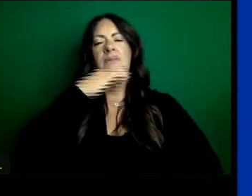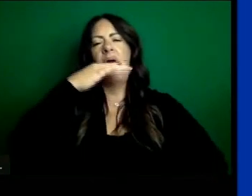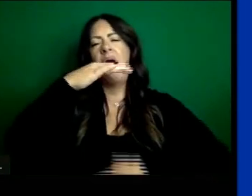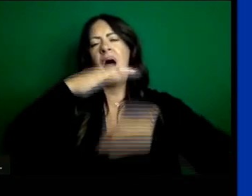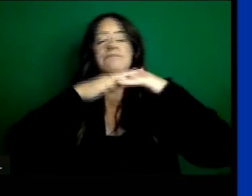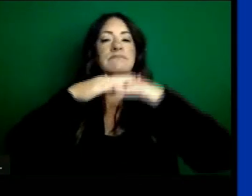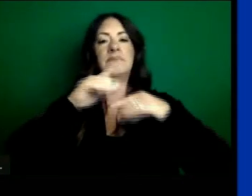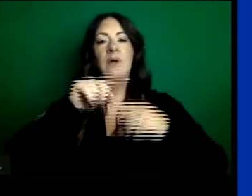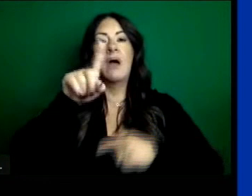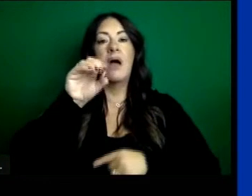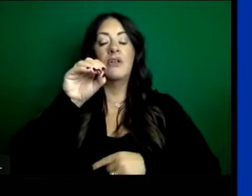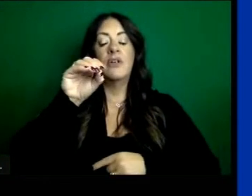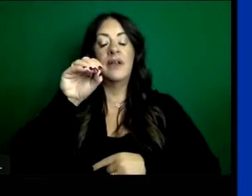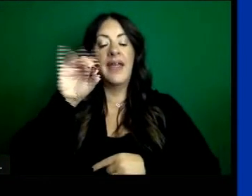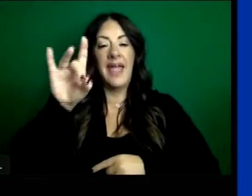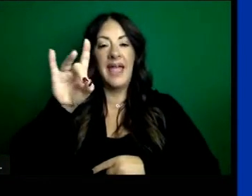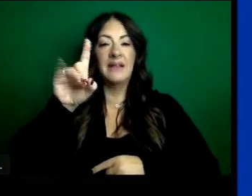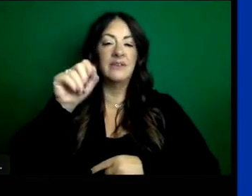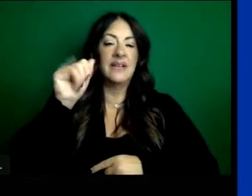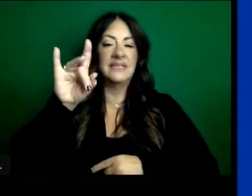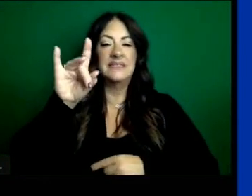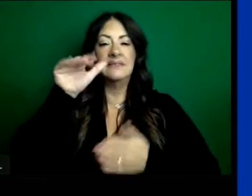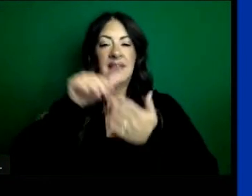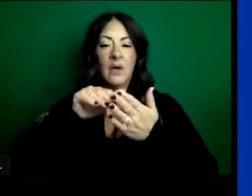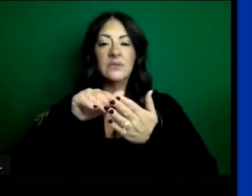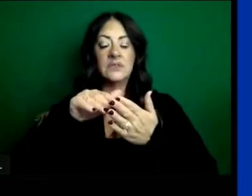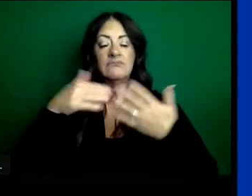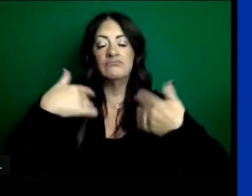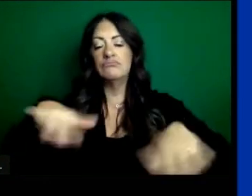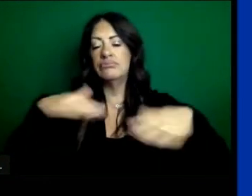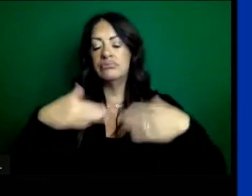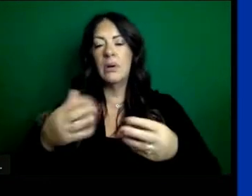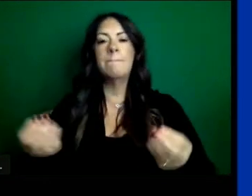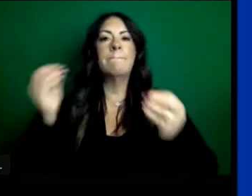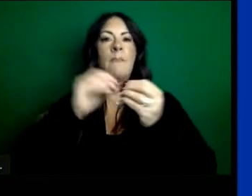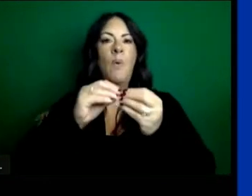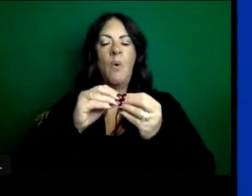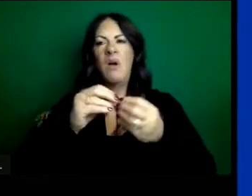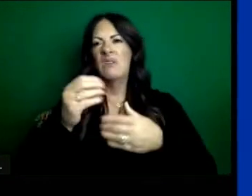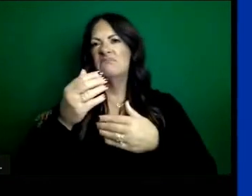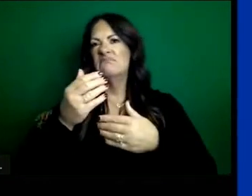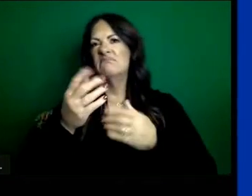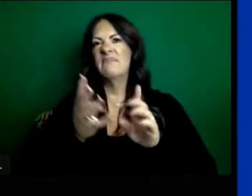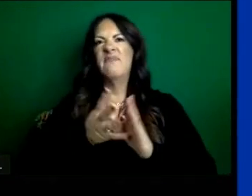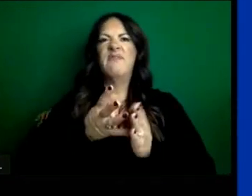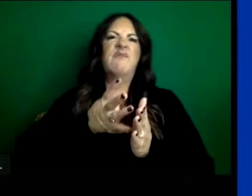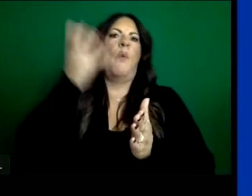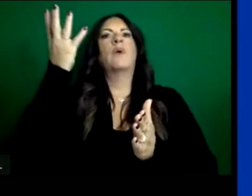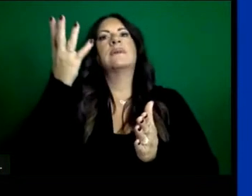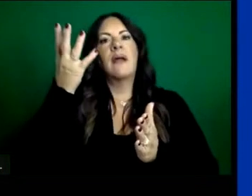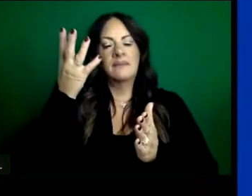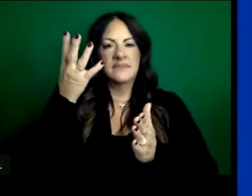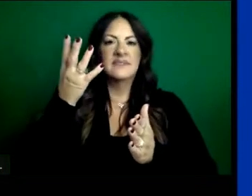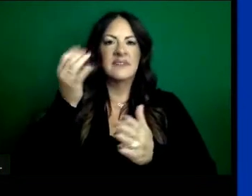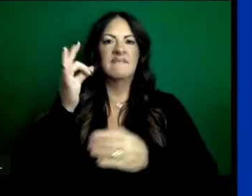45,000 VACCINES A DAY. WE HAD A PEAK DAY OF OVER